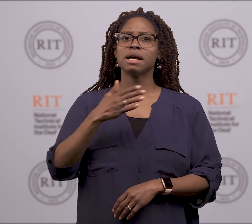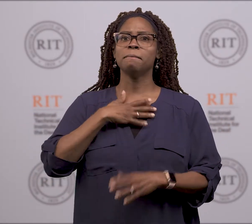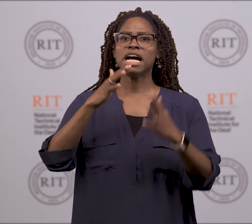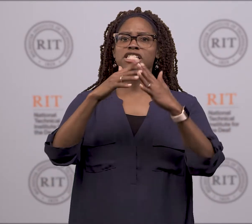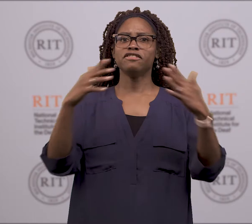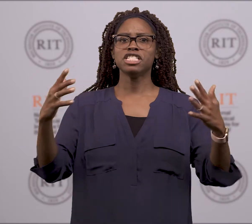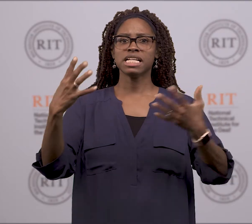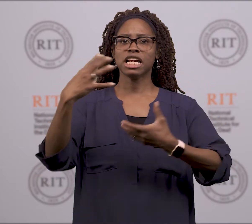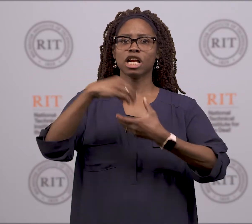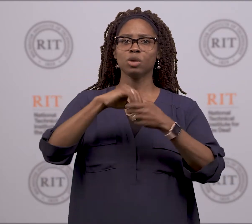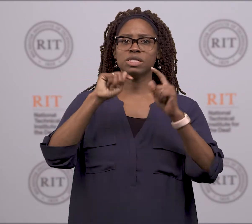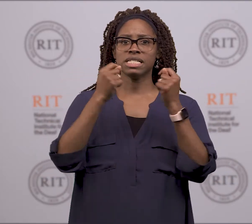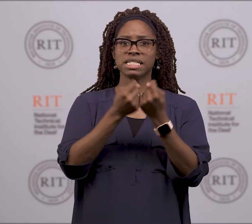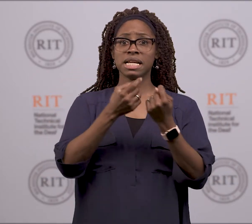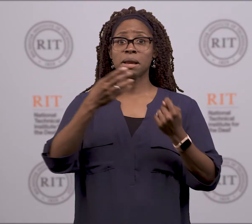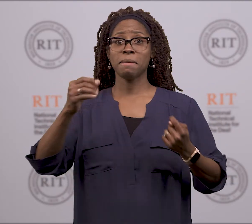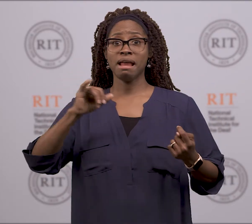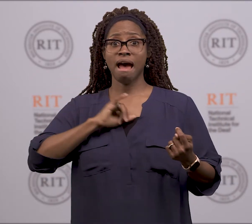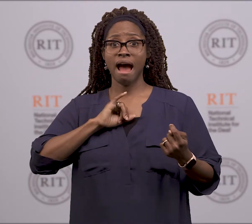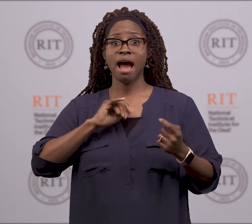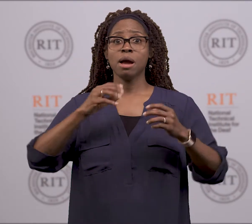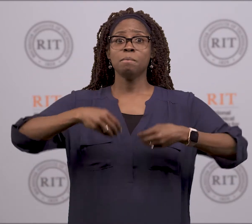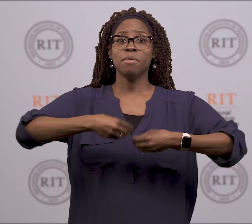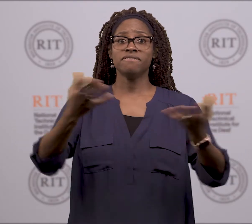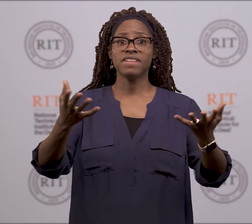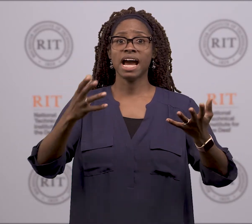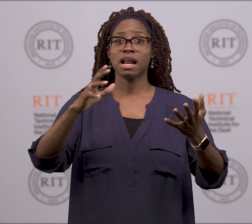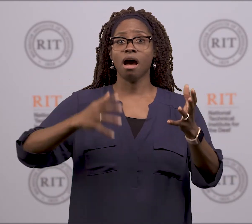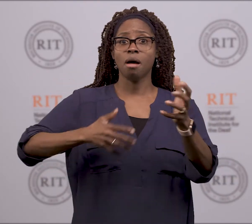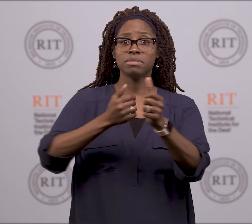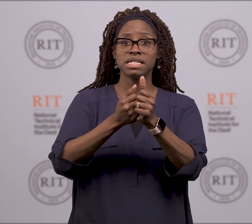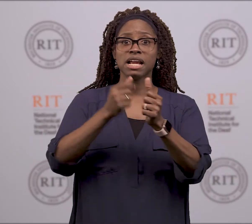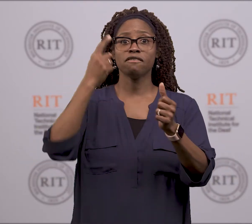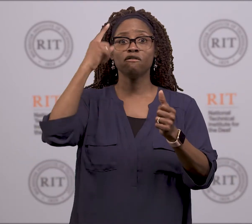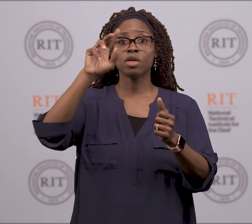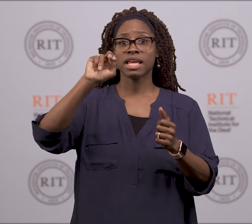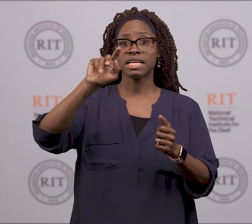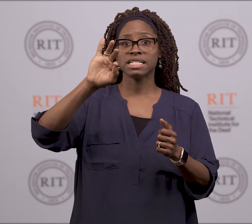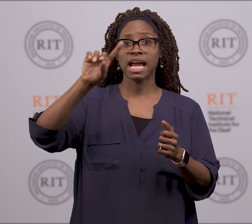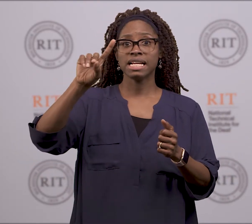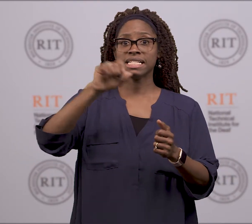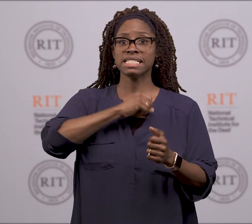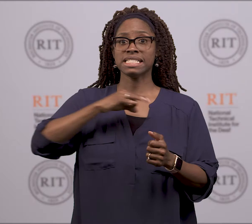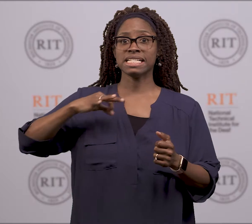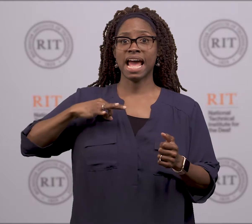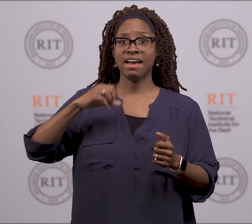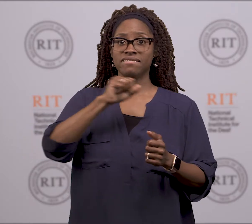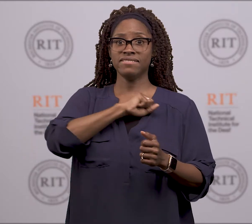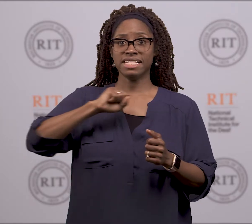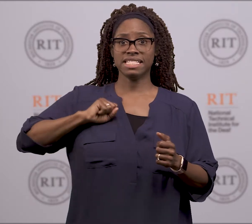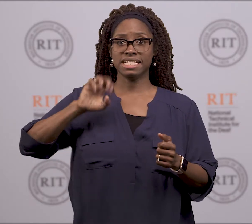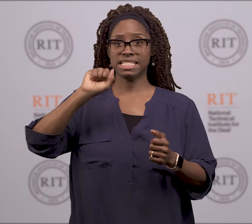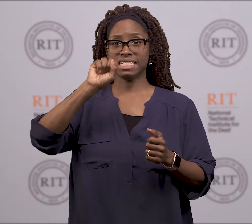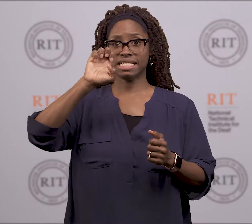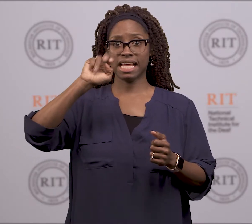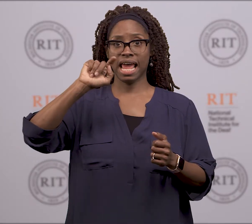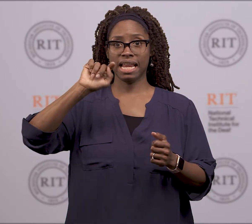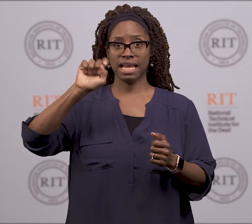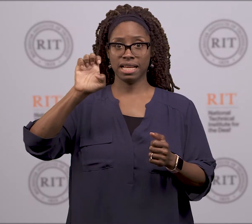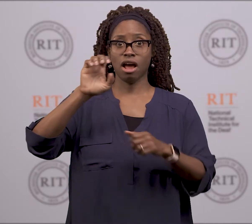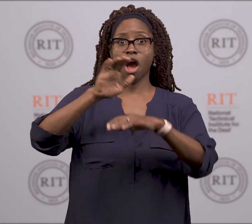On March 26, my diversity and inclusion team and I provided an update for the NTID Staff Senate